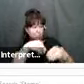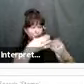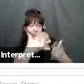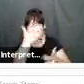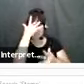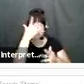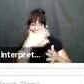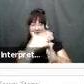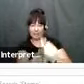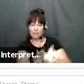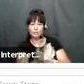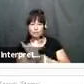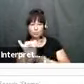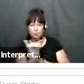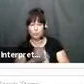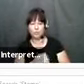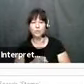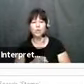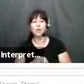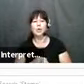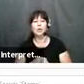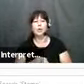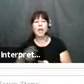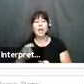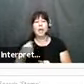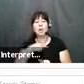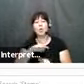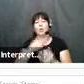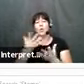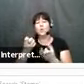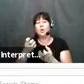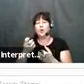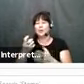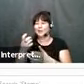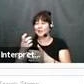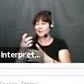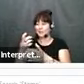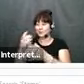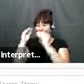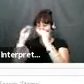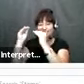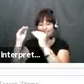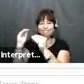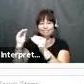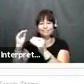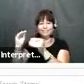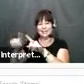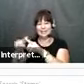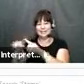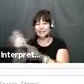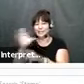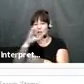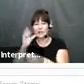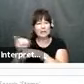We can provide outreach to the agricultural industry, skilled nursing and other congregate and vulnerable settings to strengthen prevention and mitigation